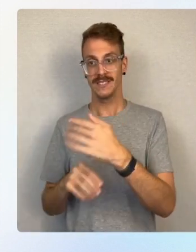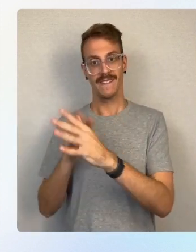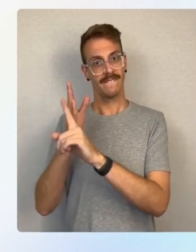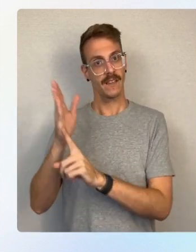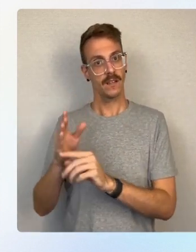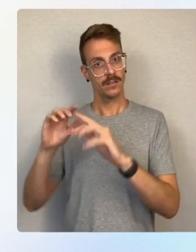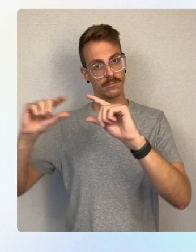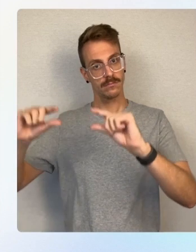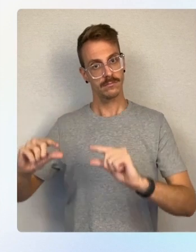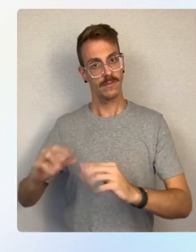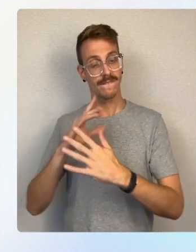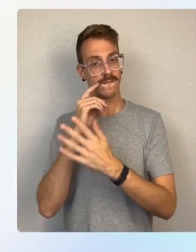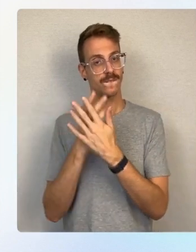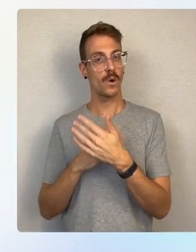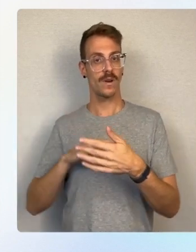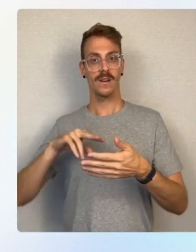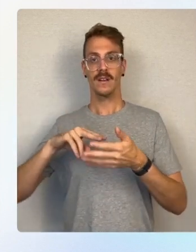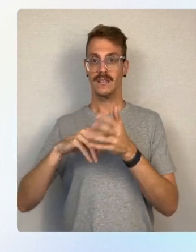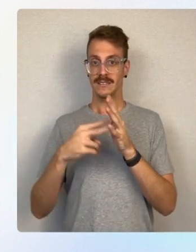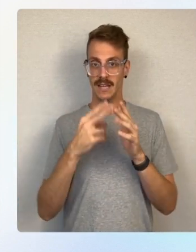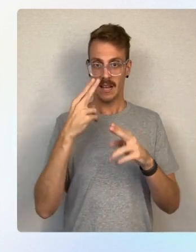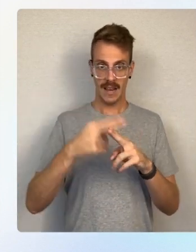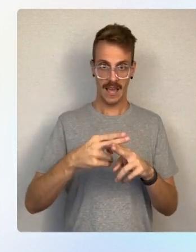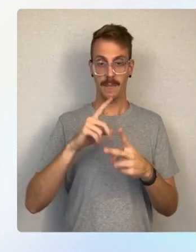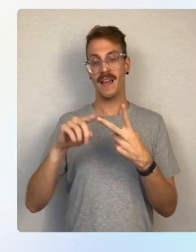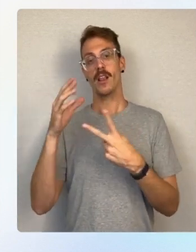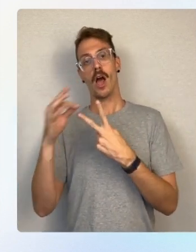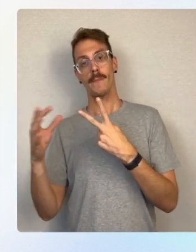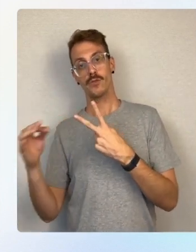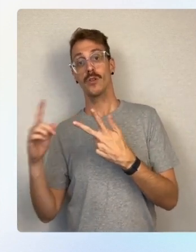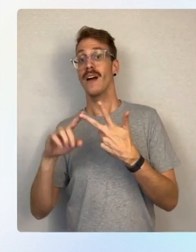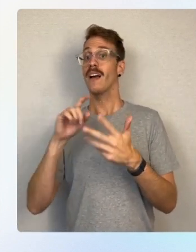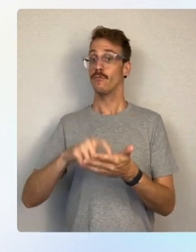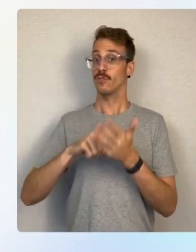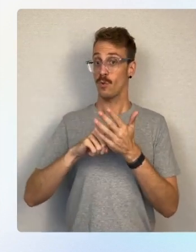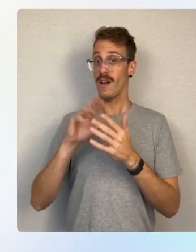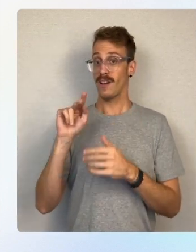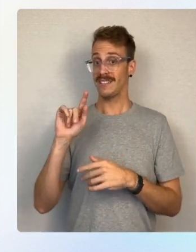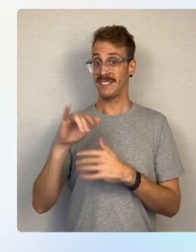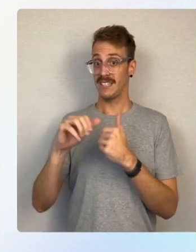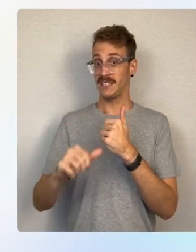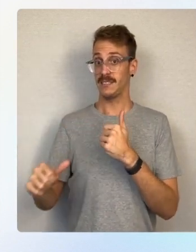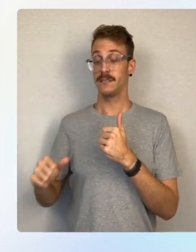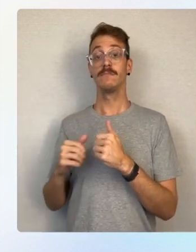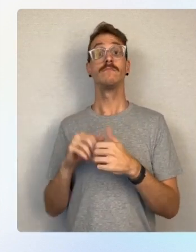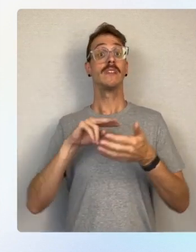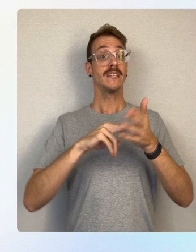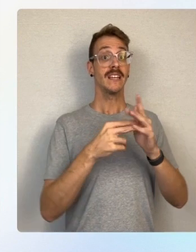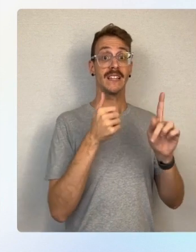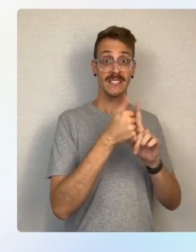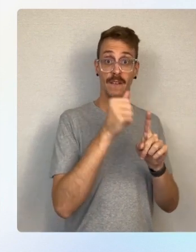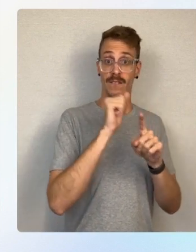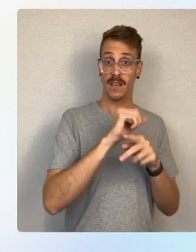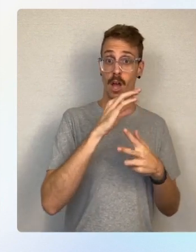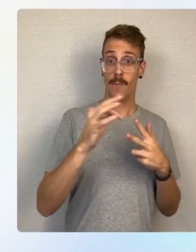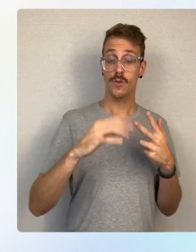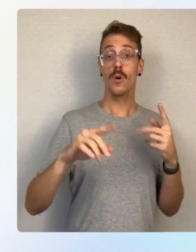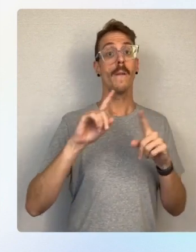you'll find fields for the intent name as well as an optional and required entities. The intent itself can be made optional,